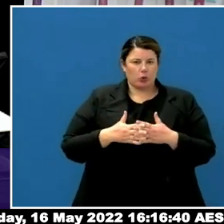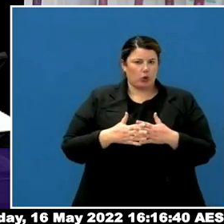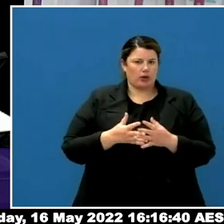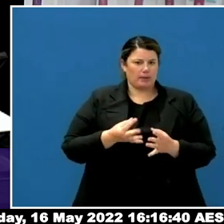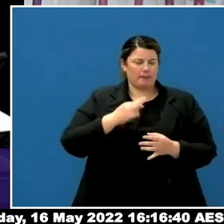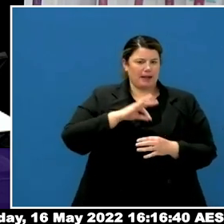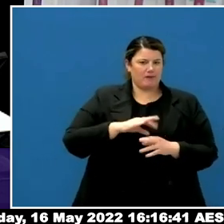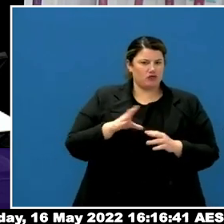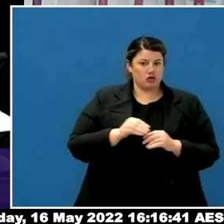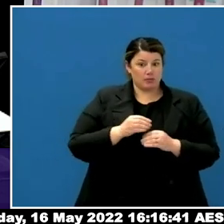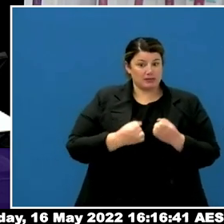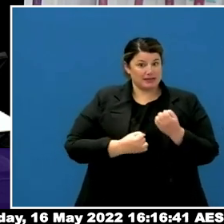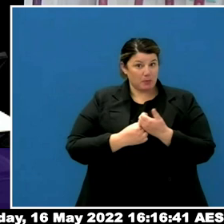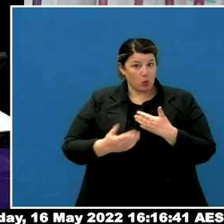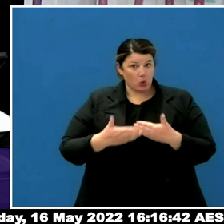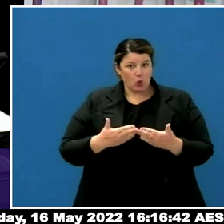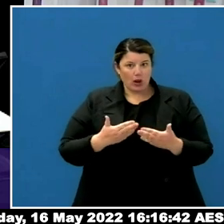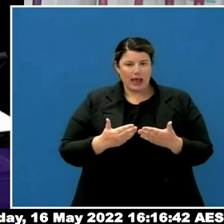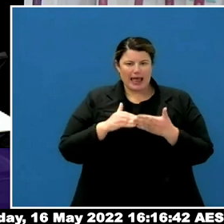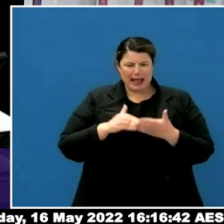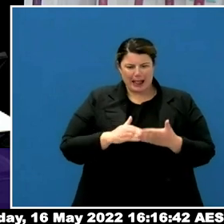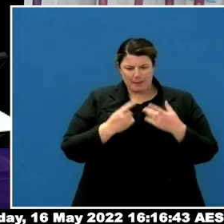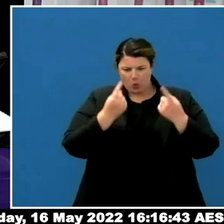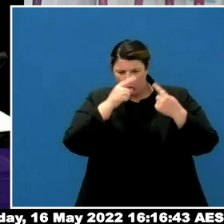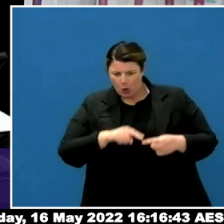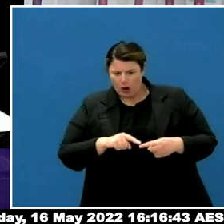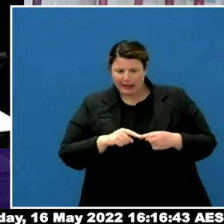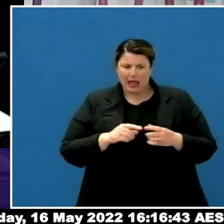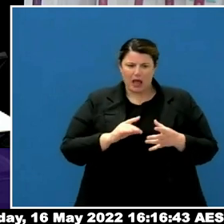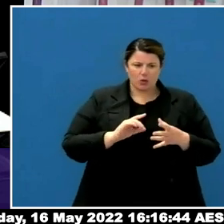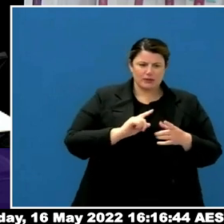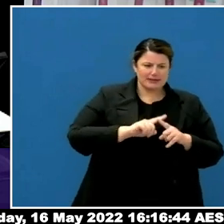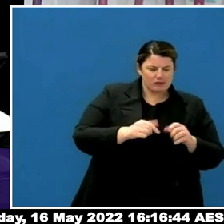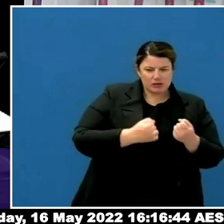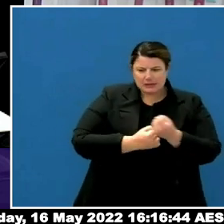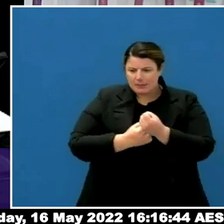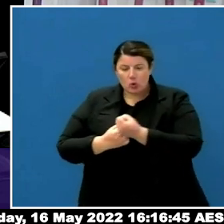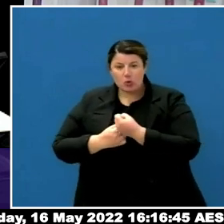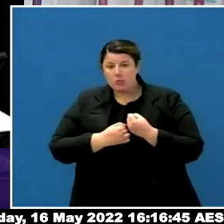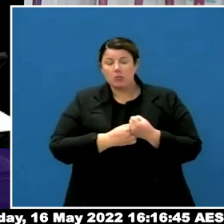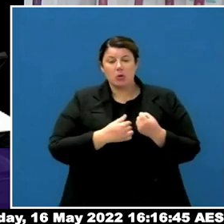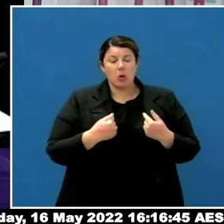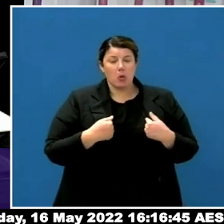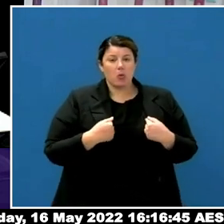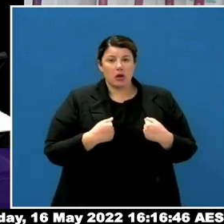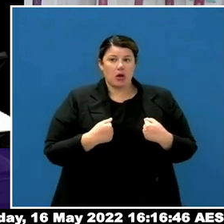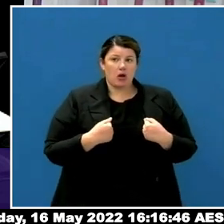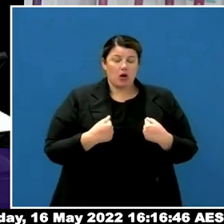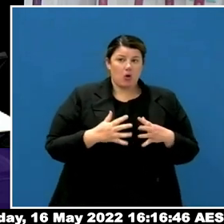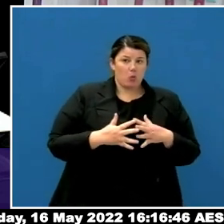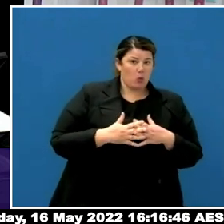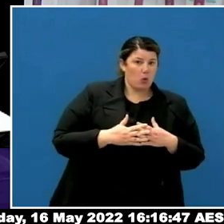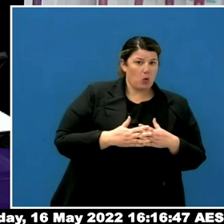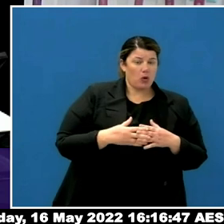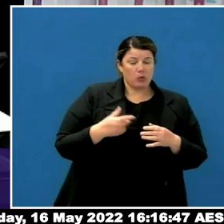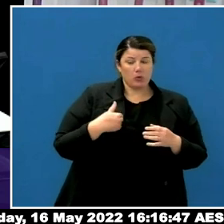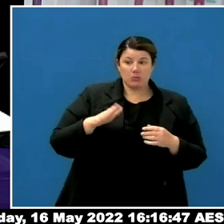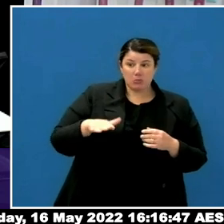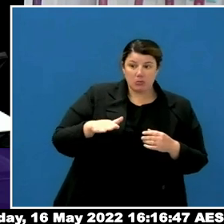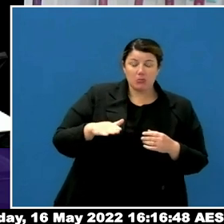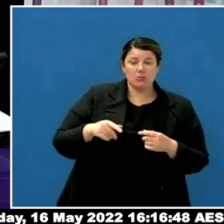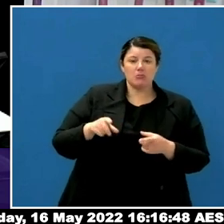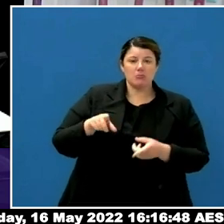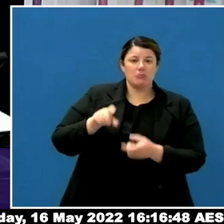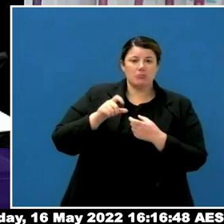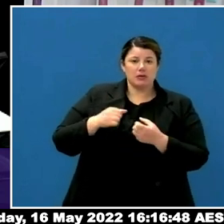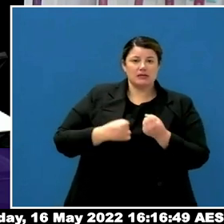help them. So we decided that we would engage a Support Coordinator to try and help